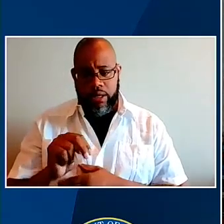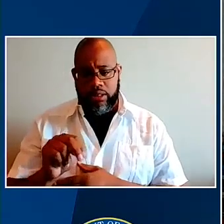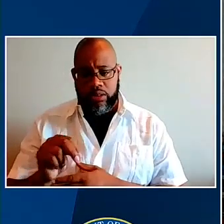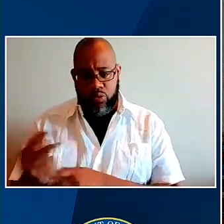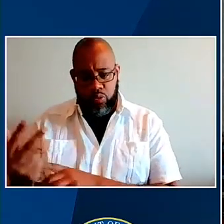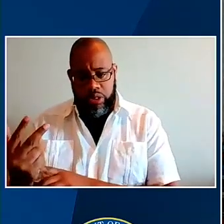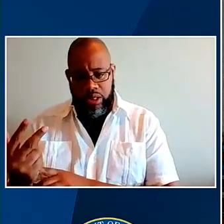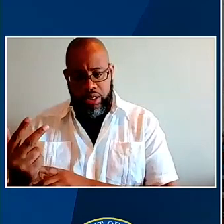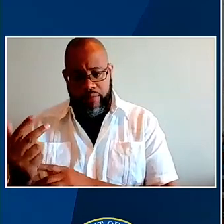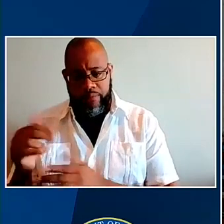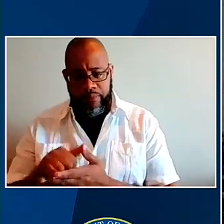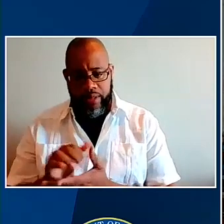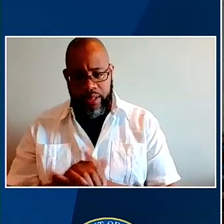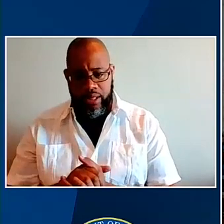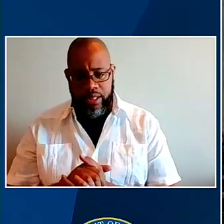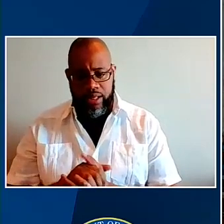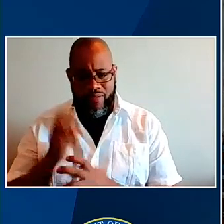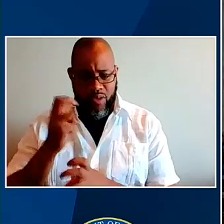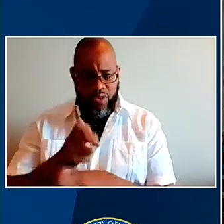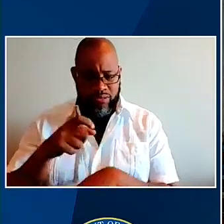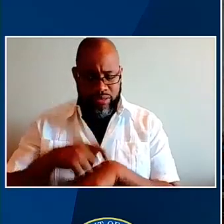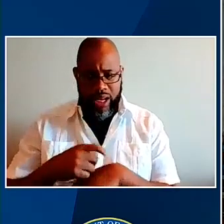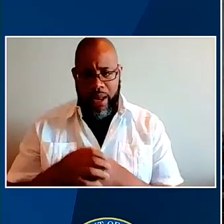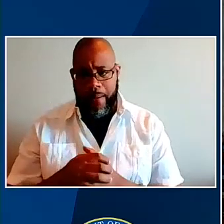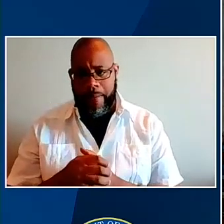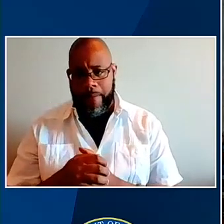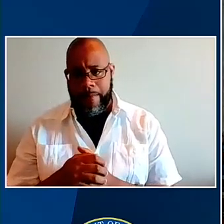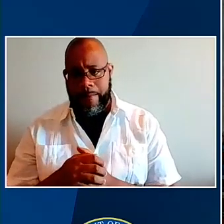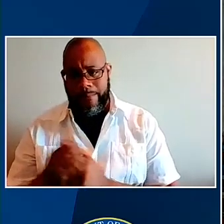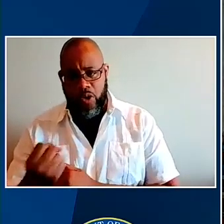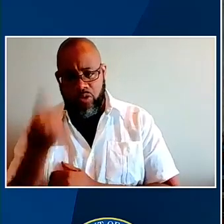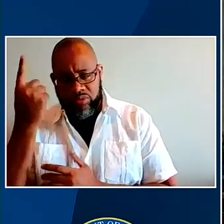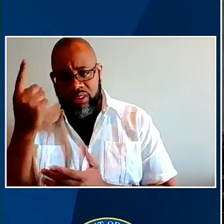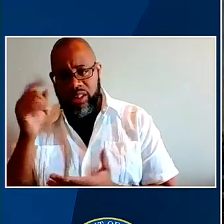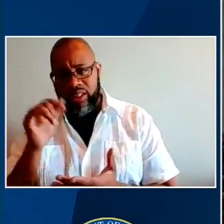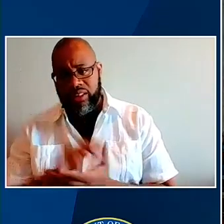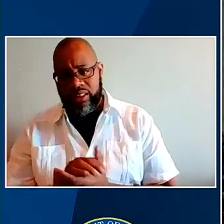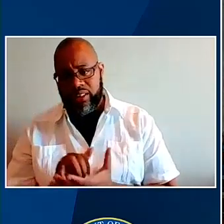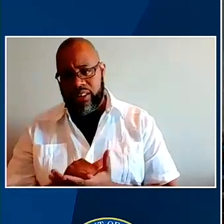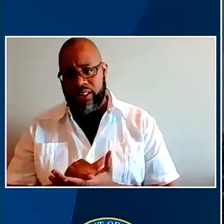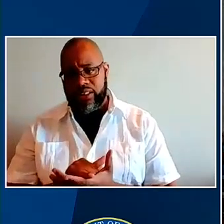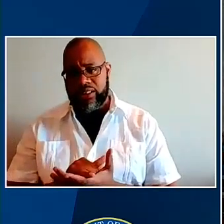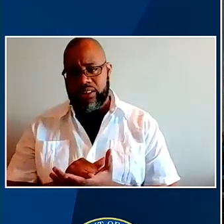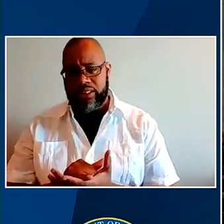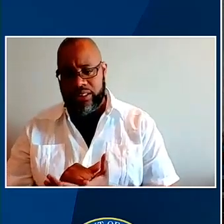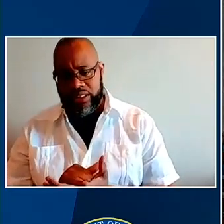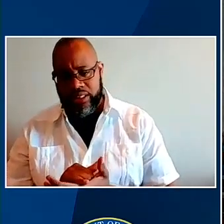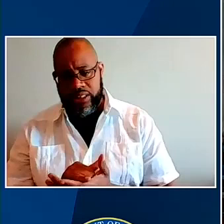having such a hard time grasping. This is subsection (3) romanette 3.